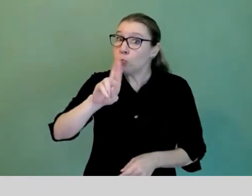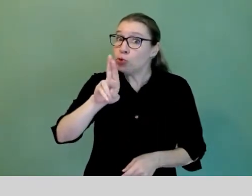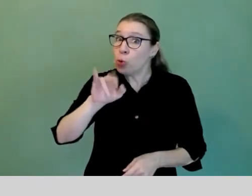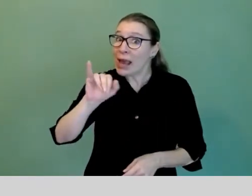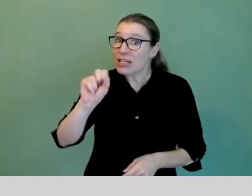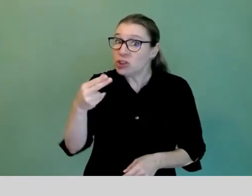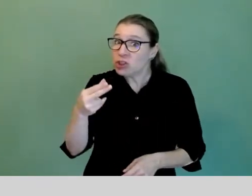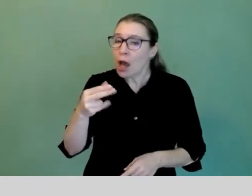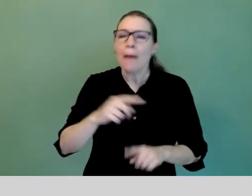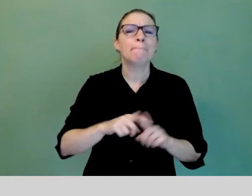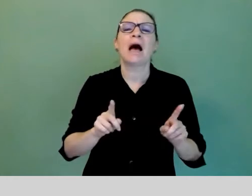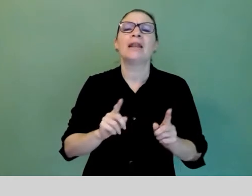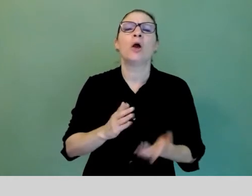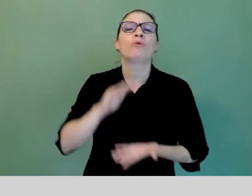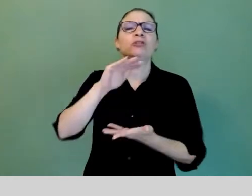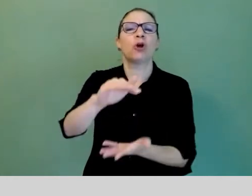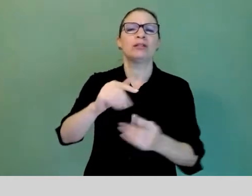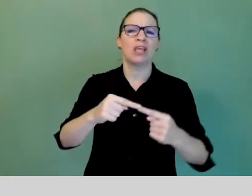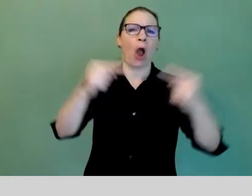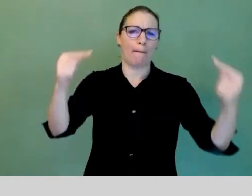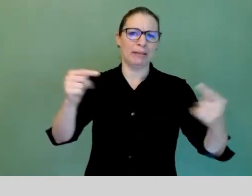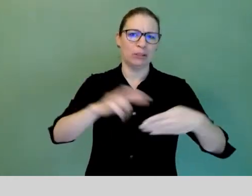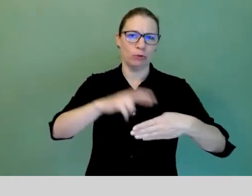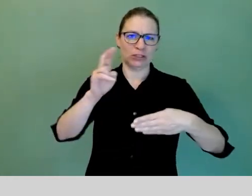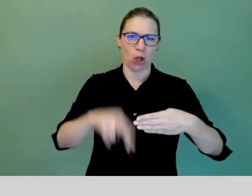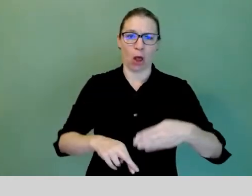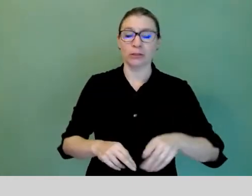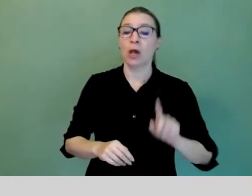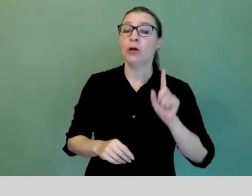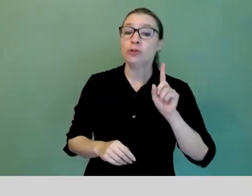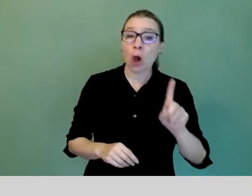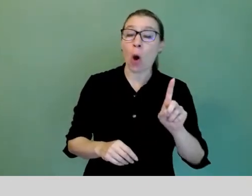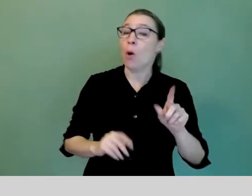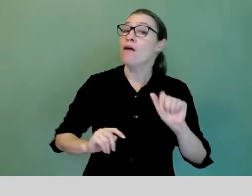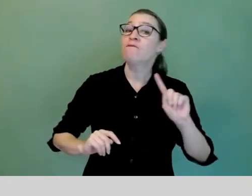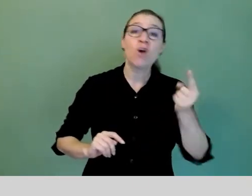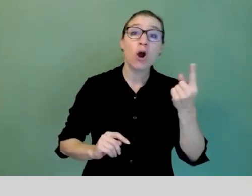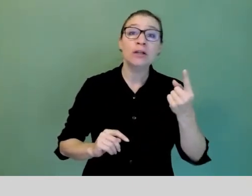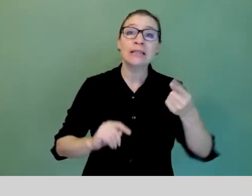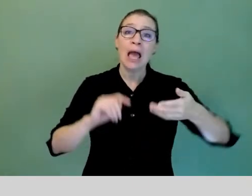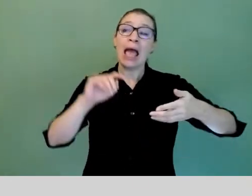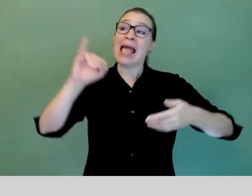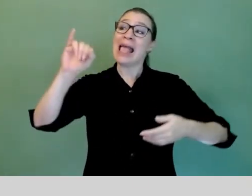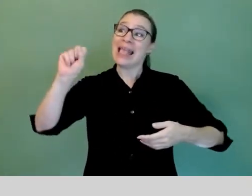So let's try it out. First I'll subtract ish from True,